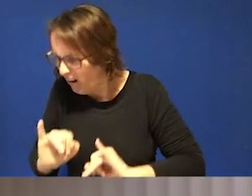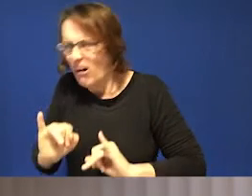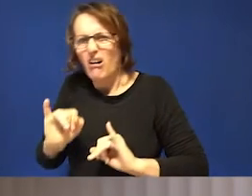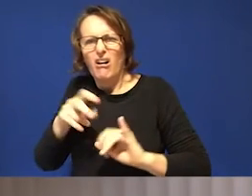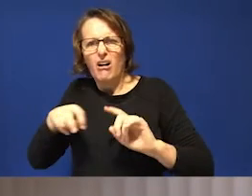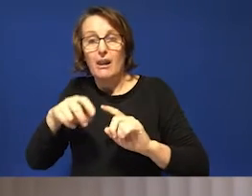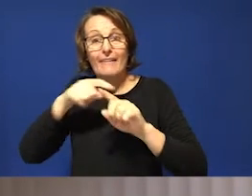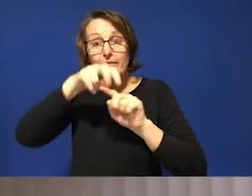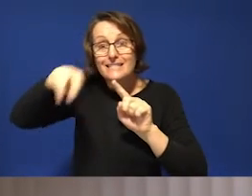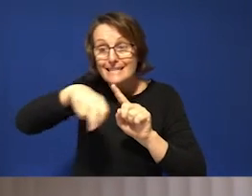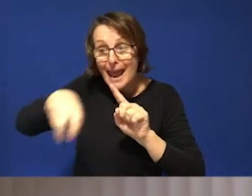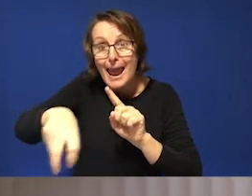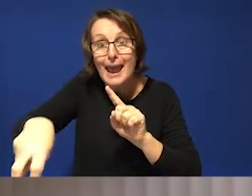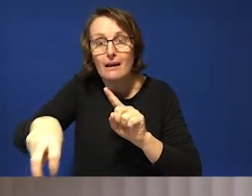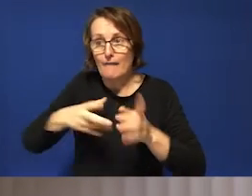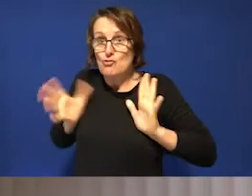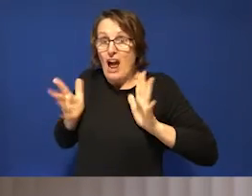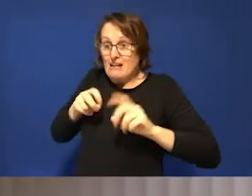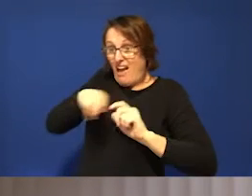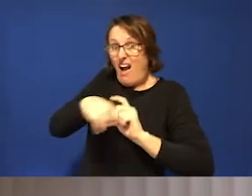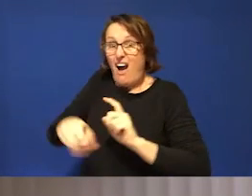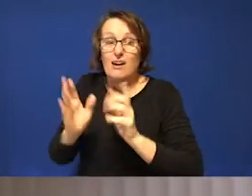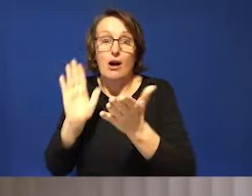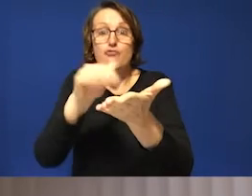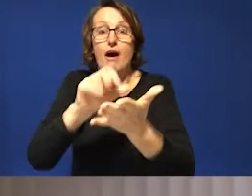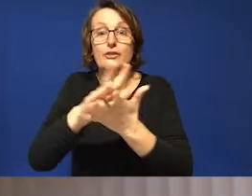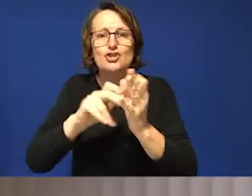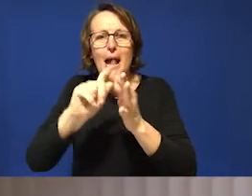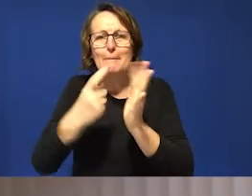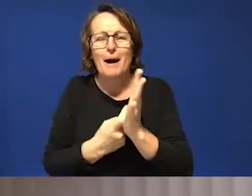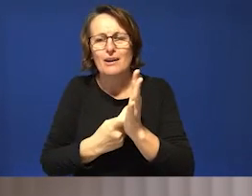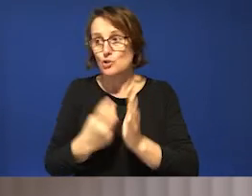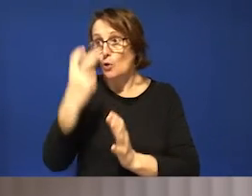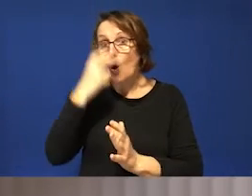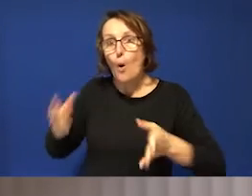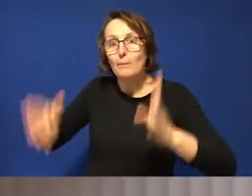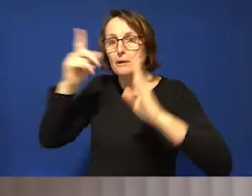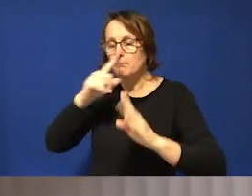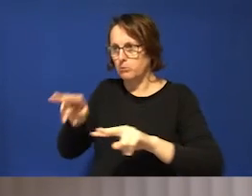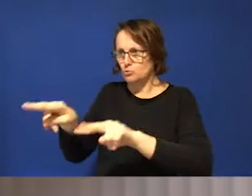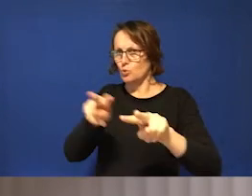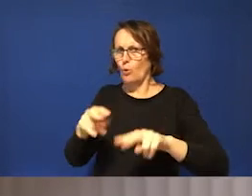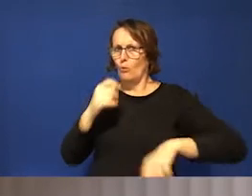to vote in the chamber. Members used to leave their shoes down at the bottom so that they would go up and down on dramas, that kind of stuff.